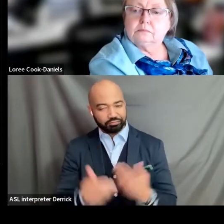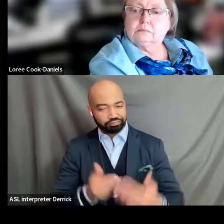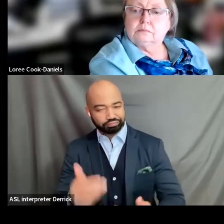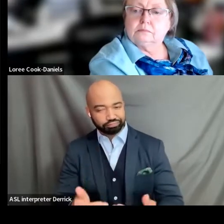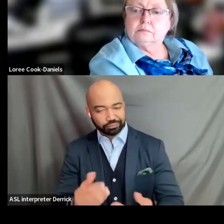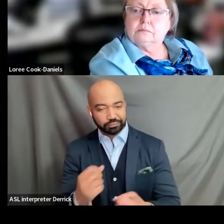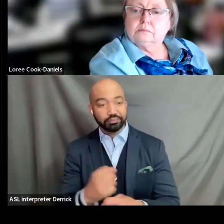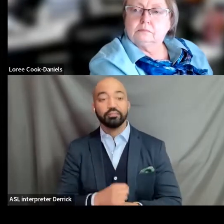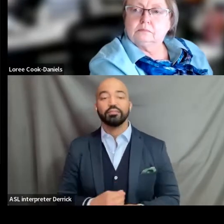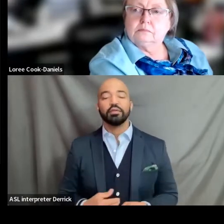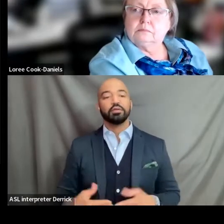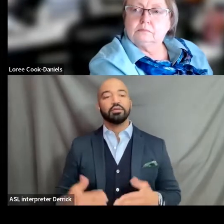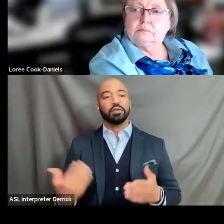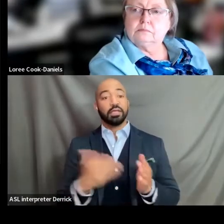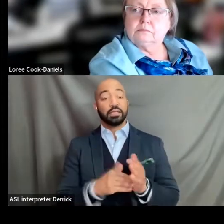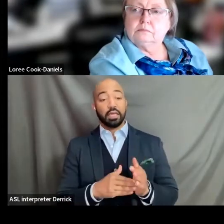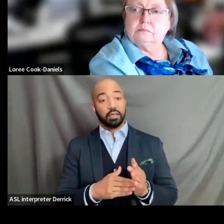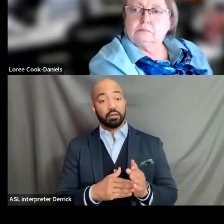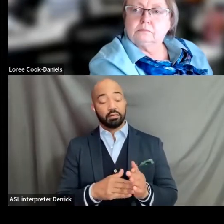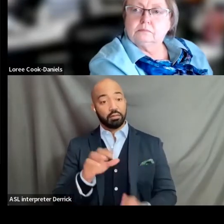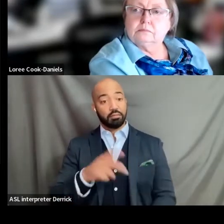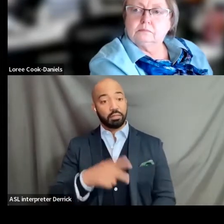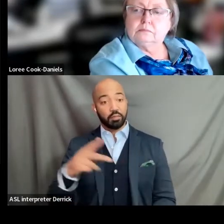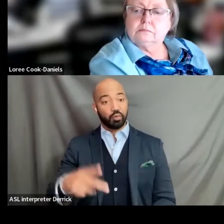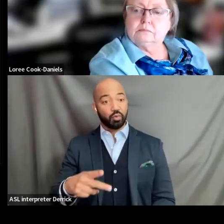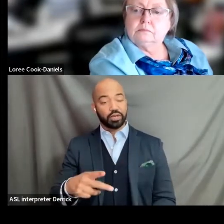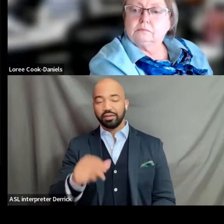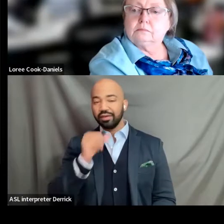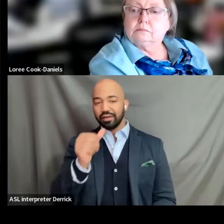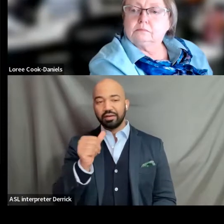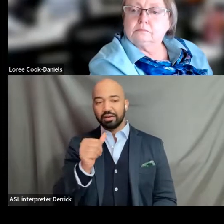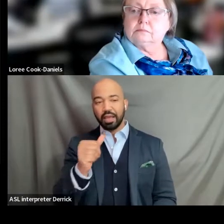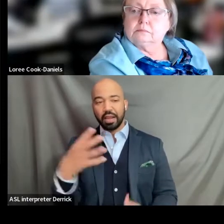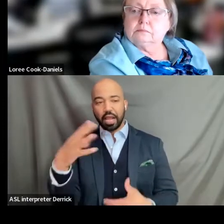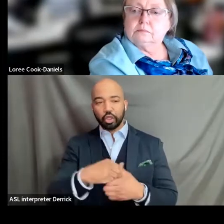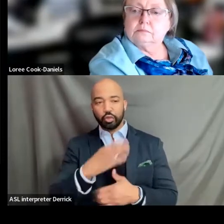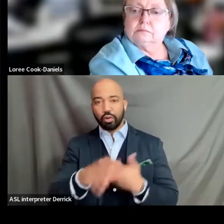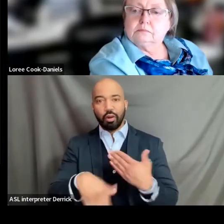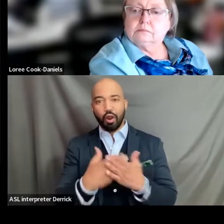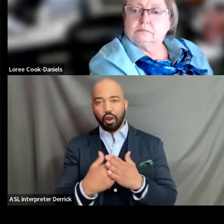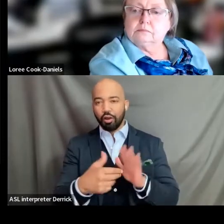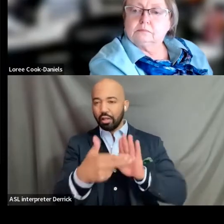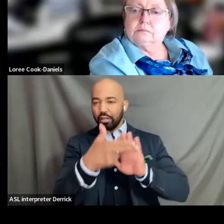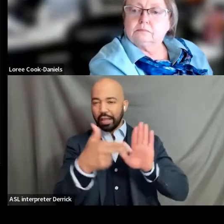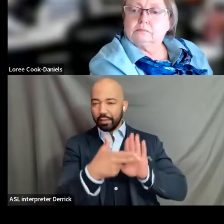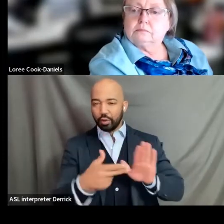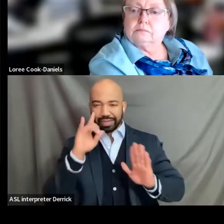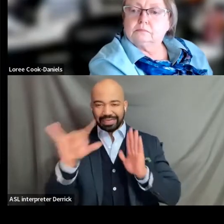my PowerPoint has not included all of the labels that it's supposed to include which I don't know why that happens.